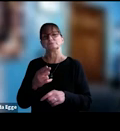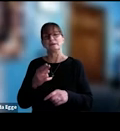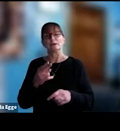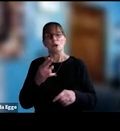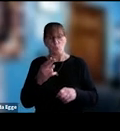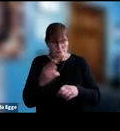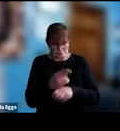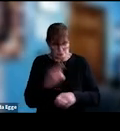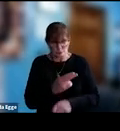or when she is, yeah.